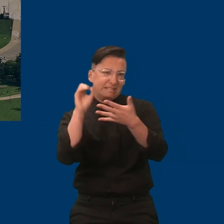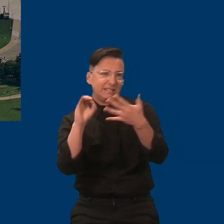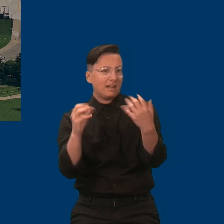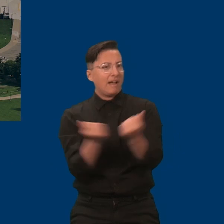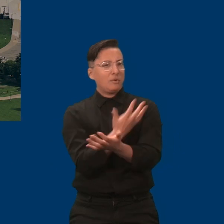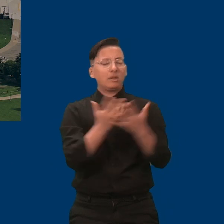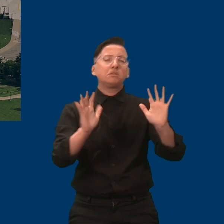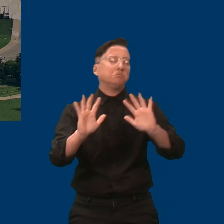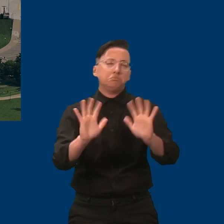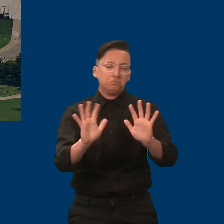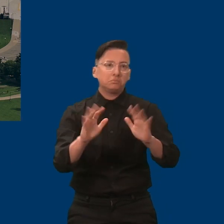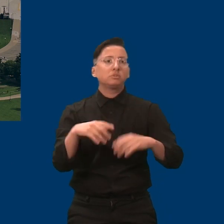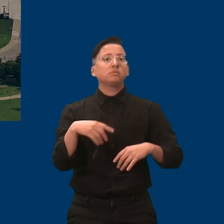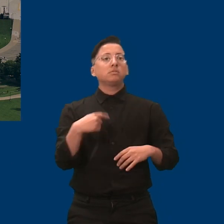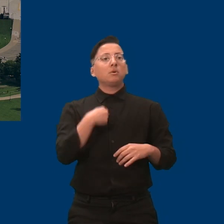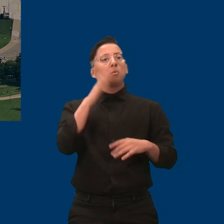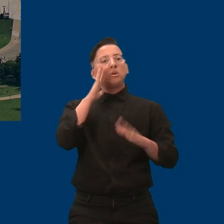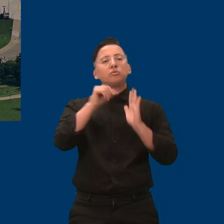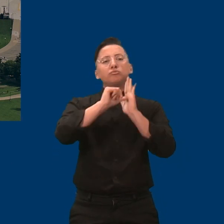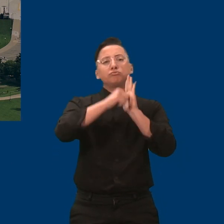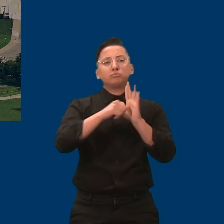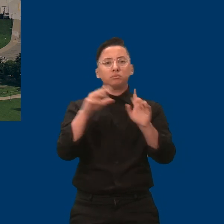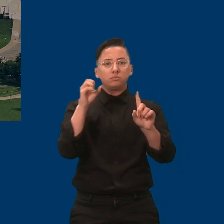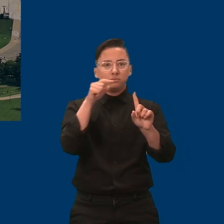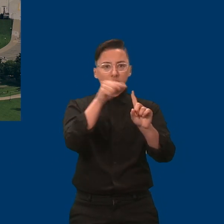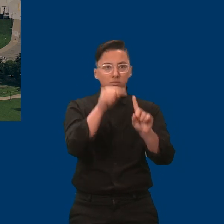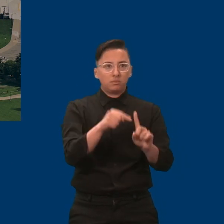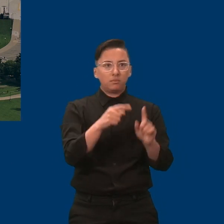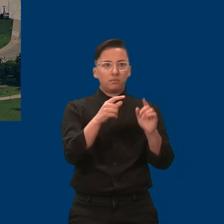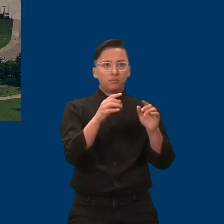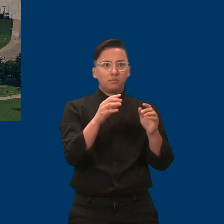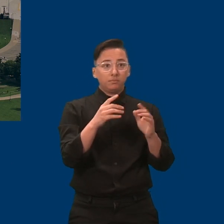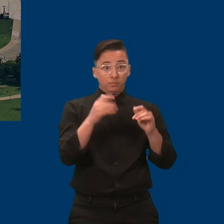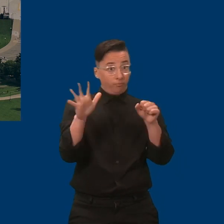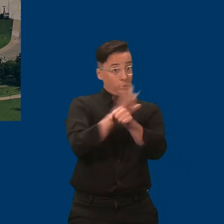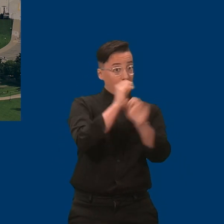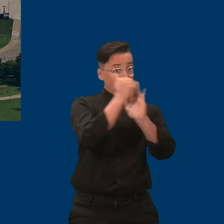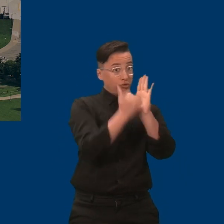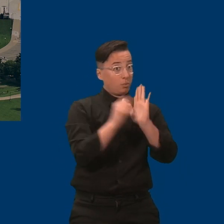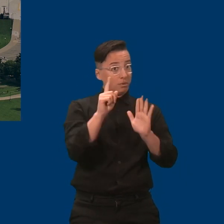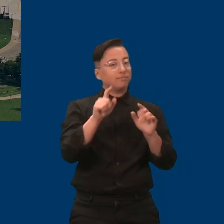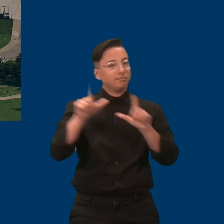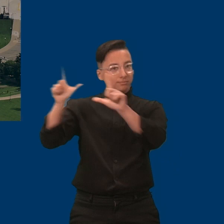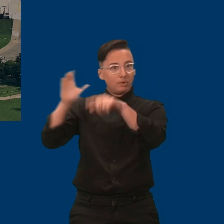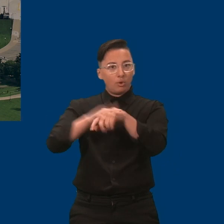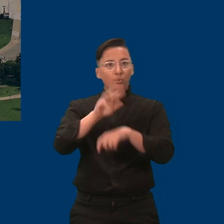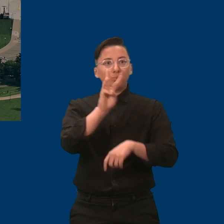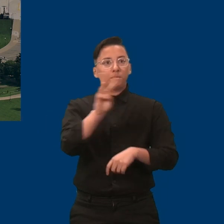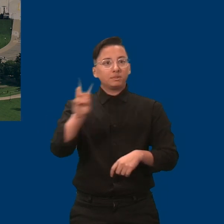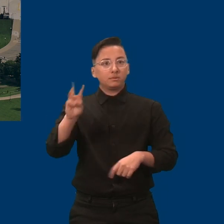can be found on our website at disability.state.mn.us.